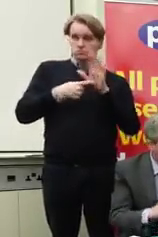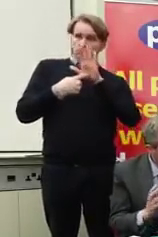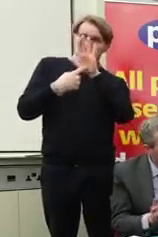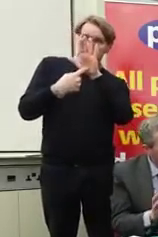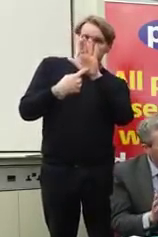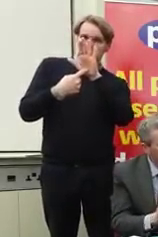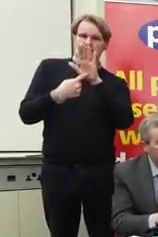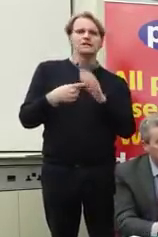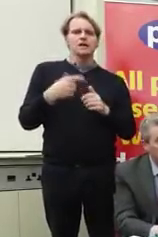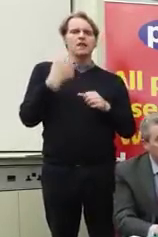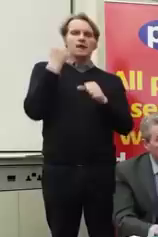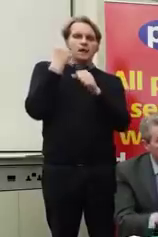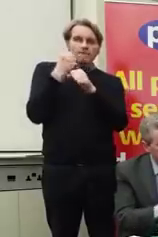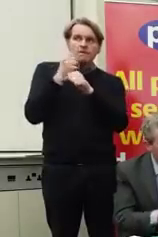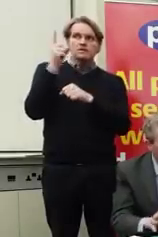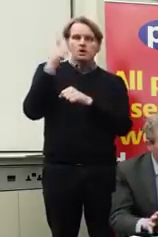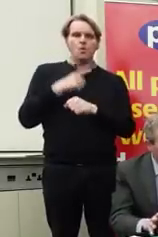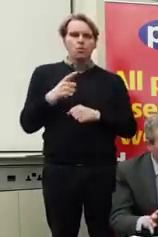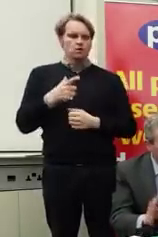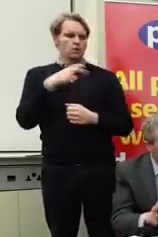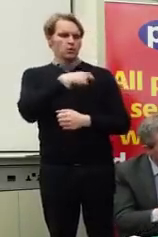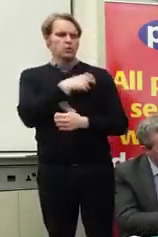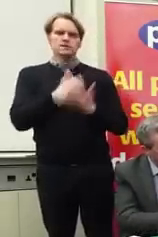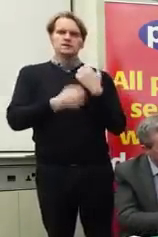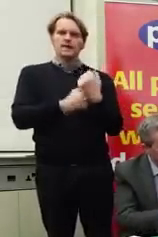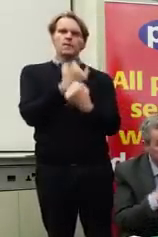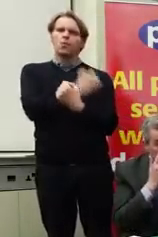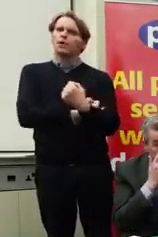weakening the union so we've seen a lot of this in the public sector as well as